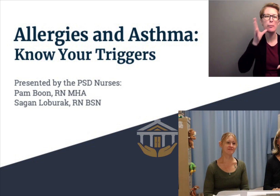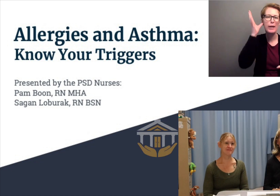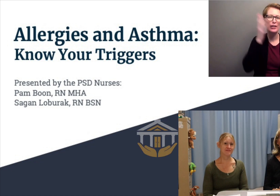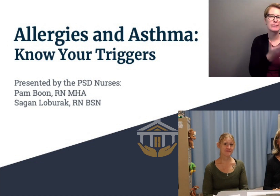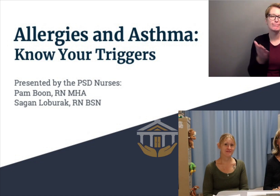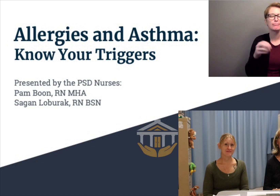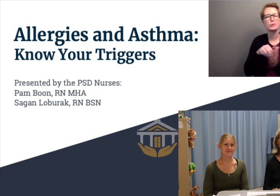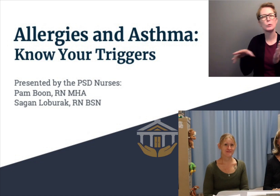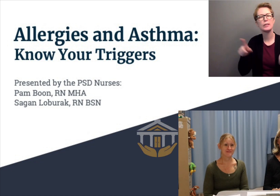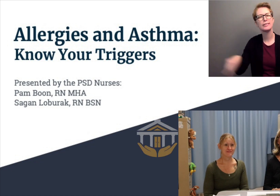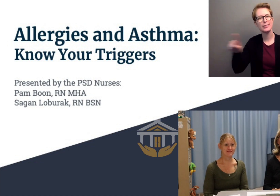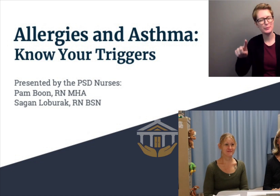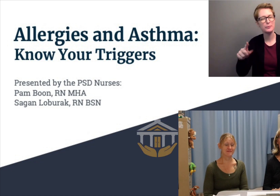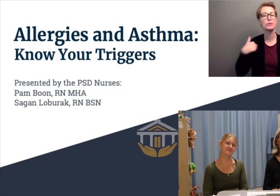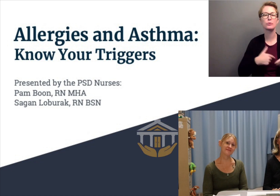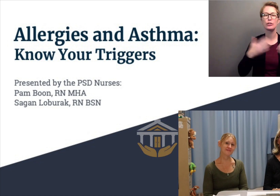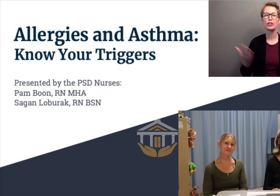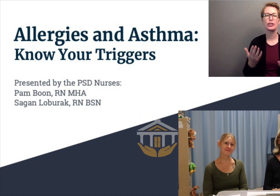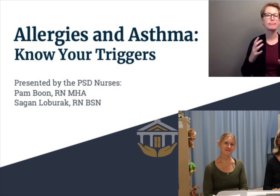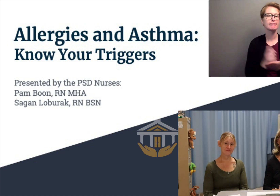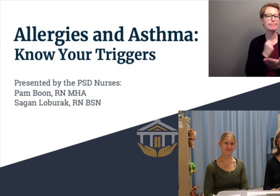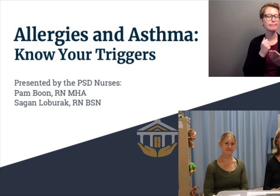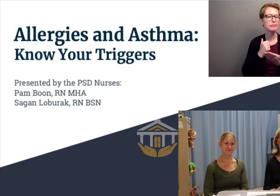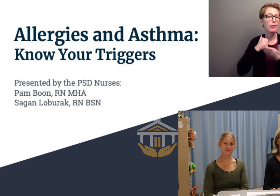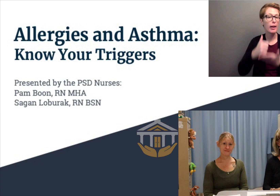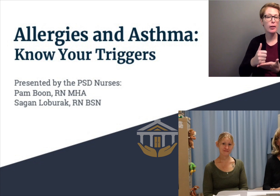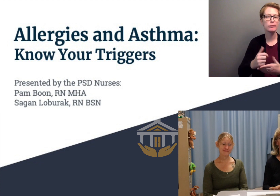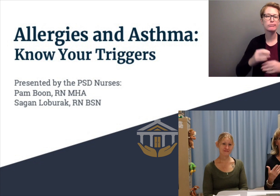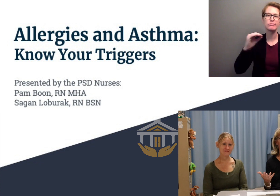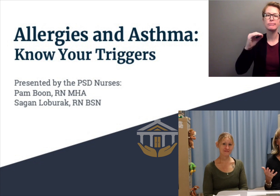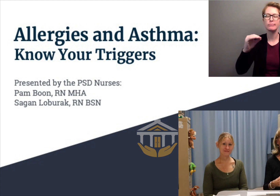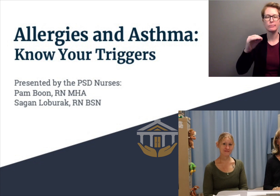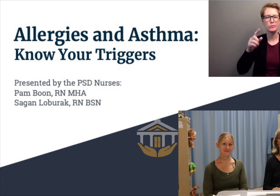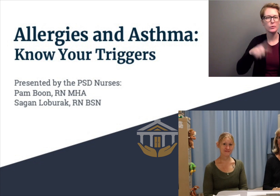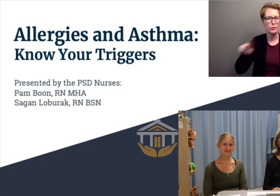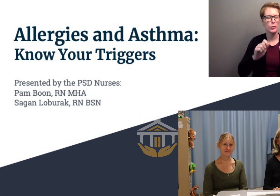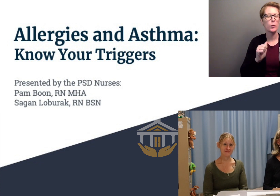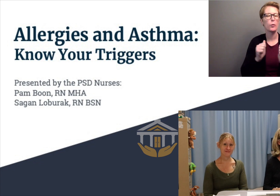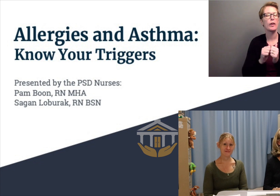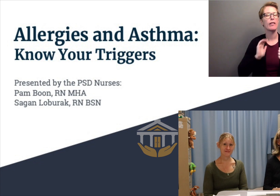Hello, parents and students. Um, we are here to help educate the,